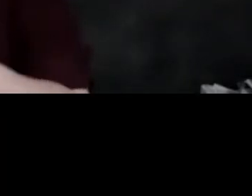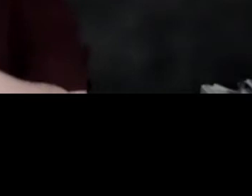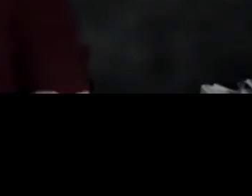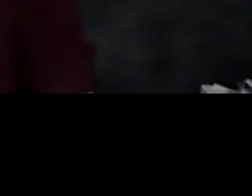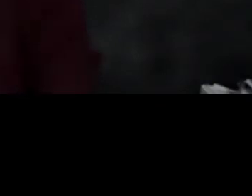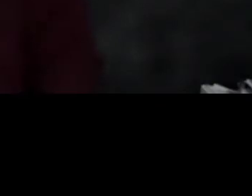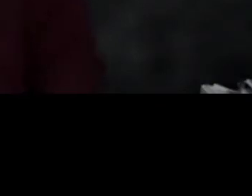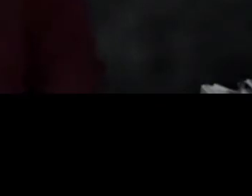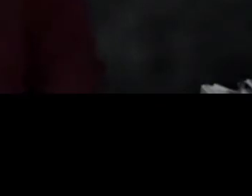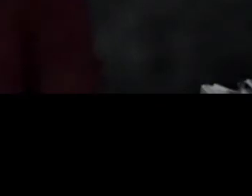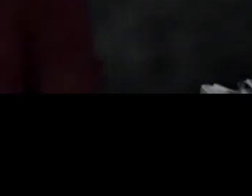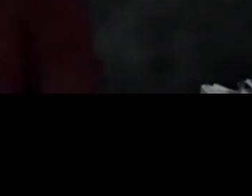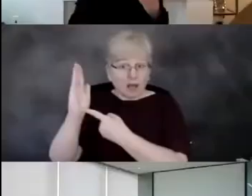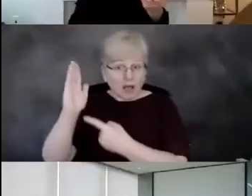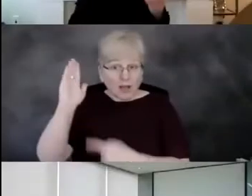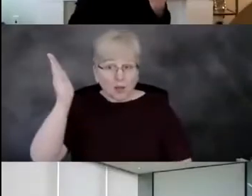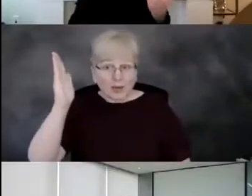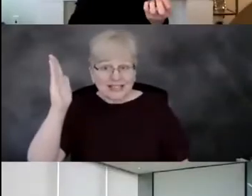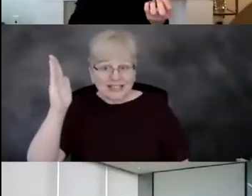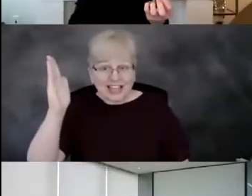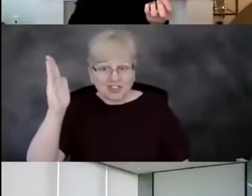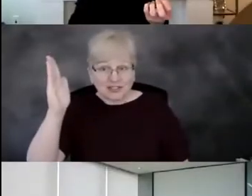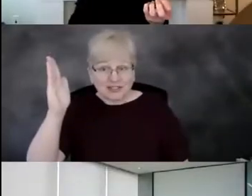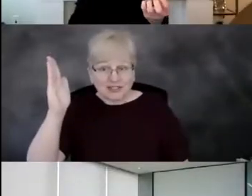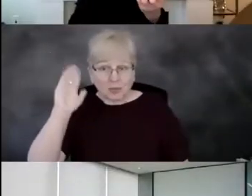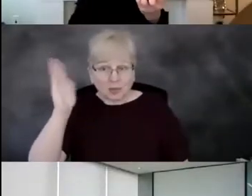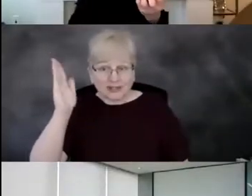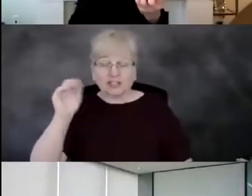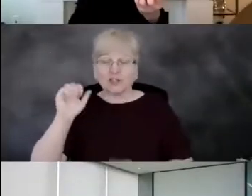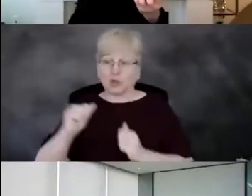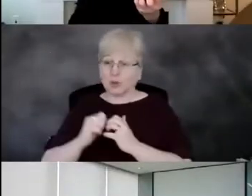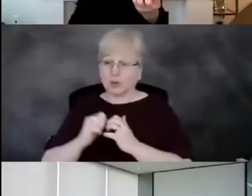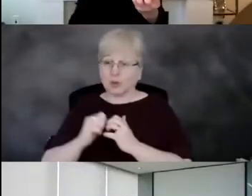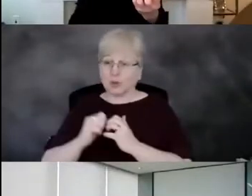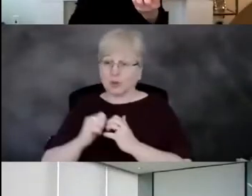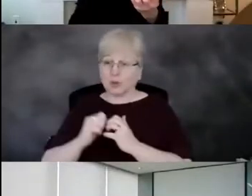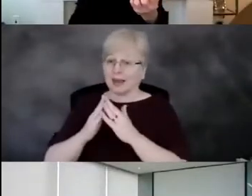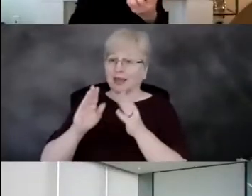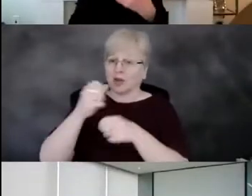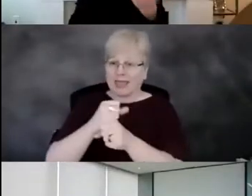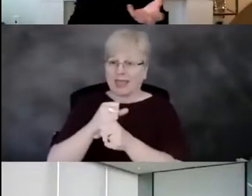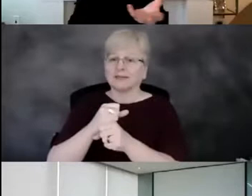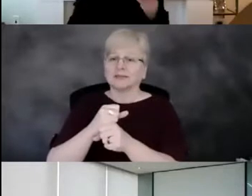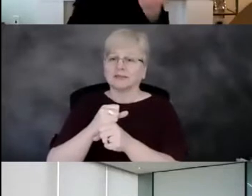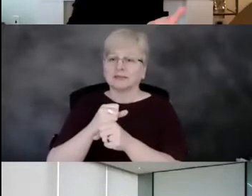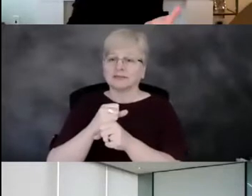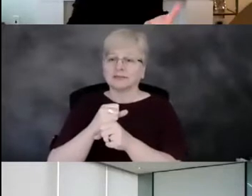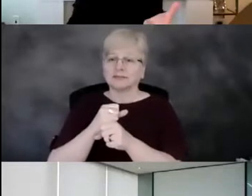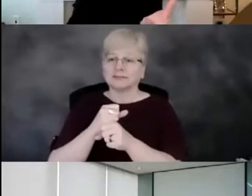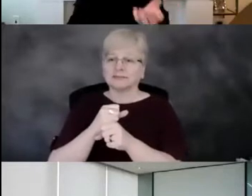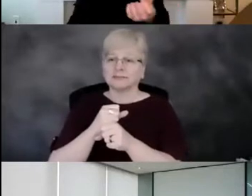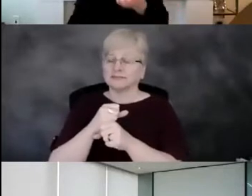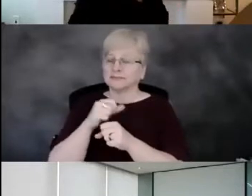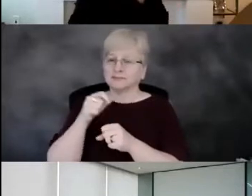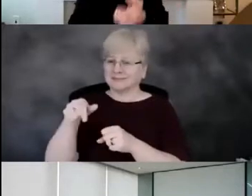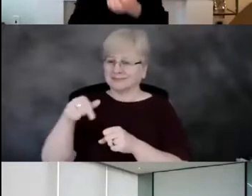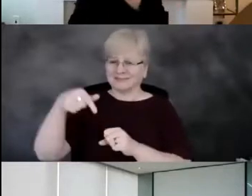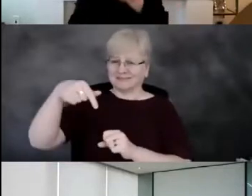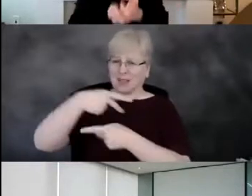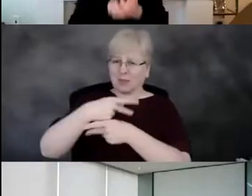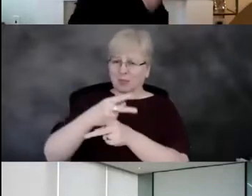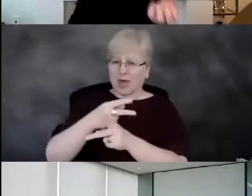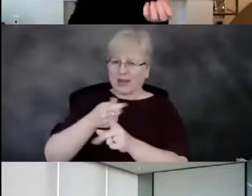Those presentations can be created 16:07:33 . This product itself is a web-based